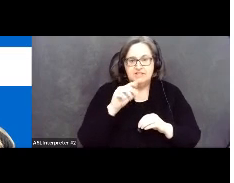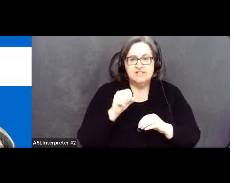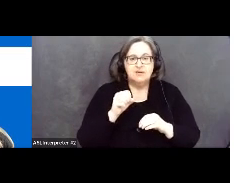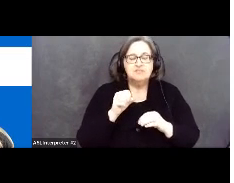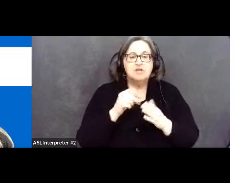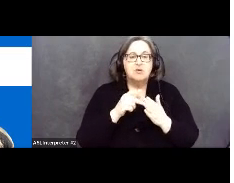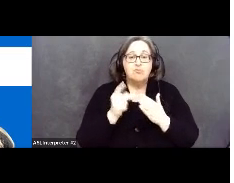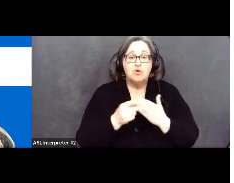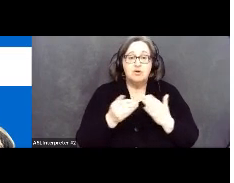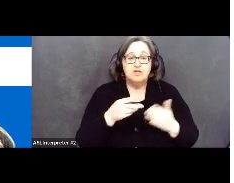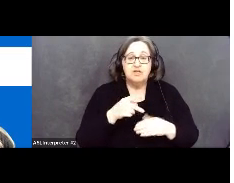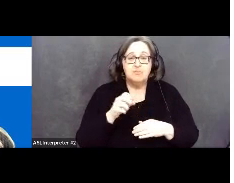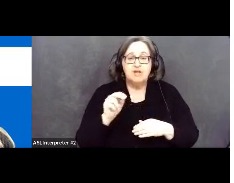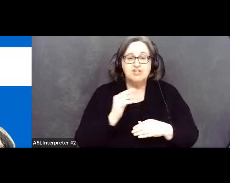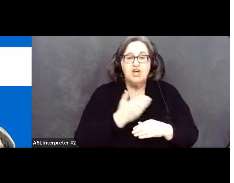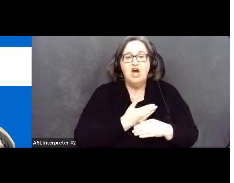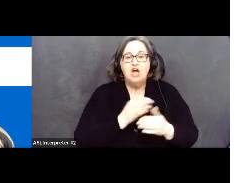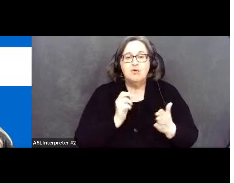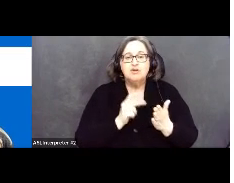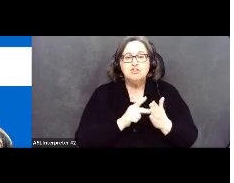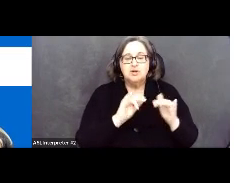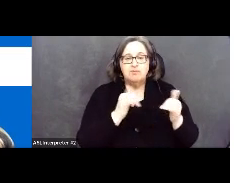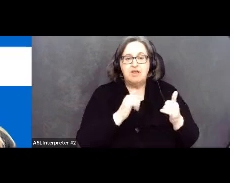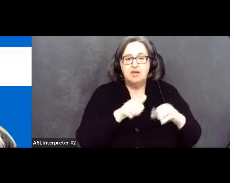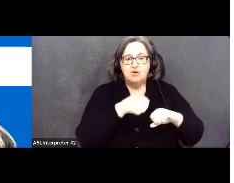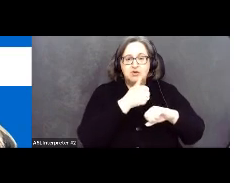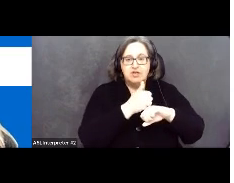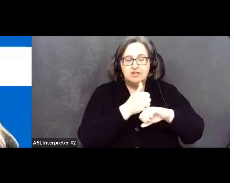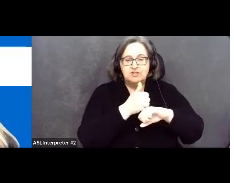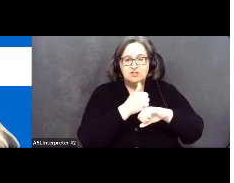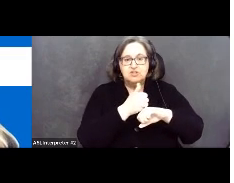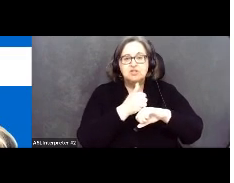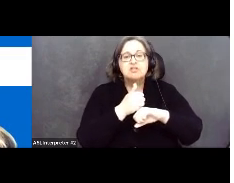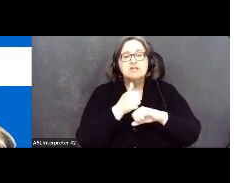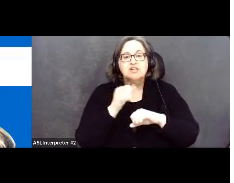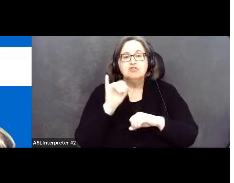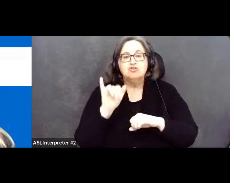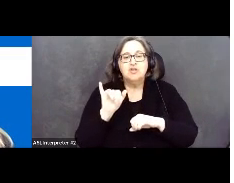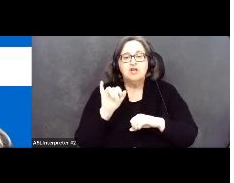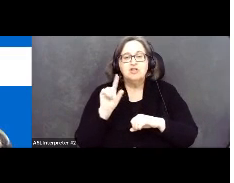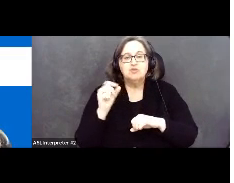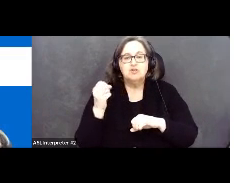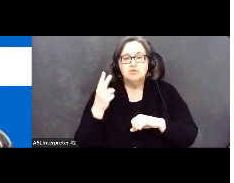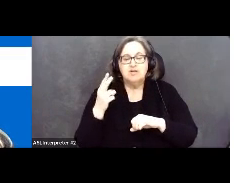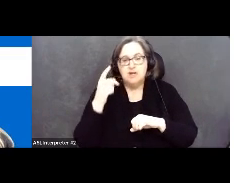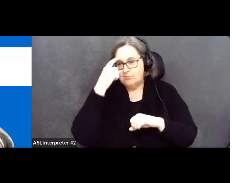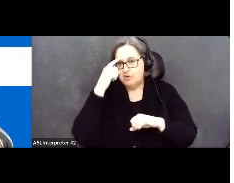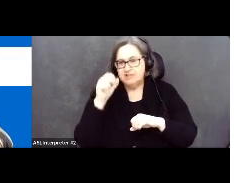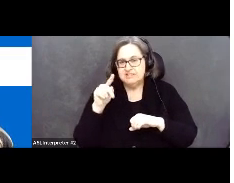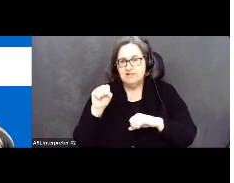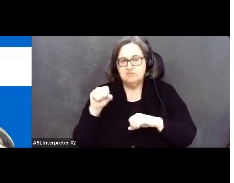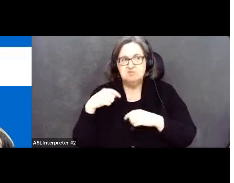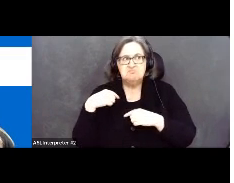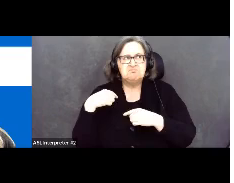our return to play was enacted in 2012. BrainSTEPS had been in existence and supporting